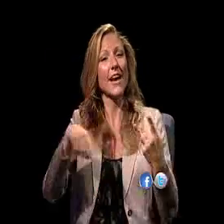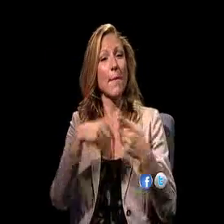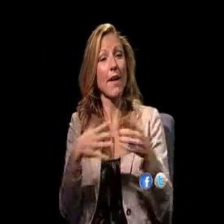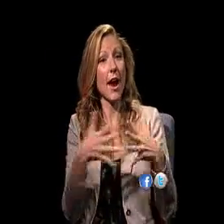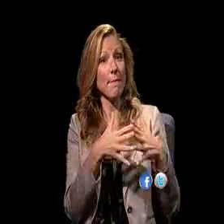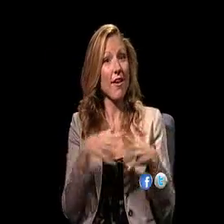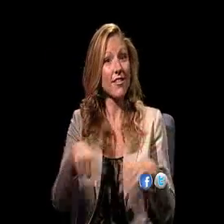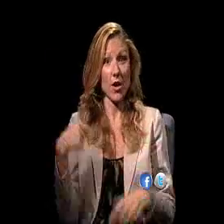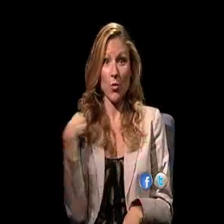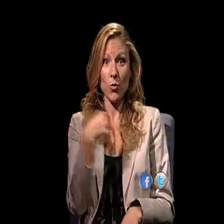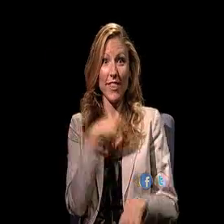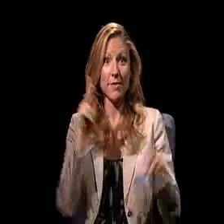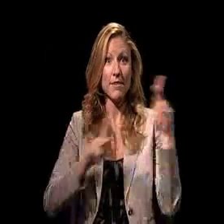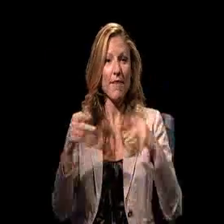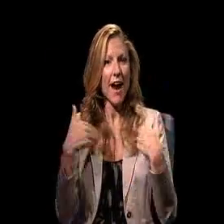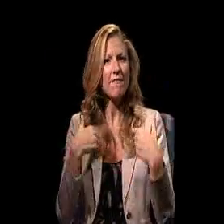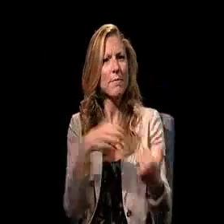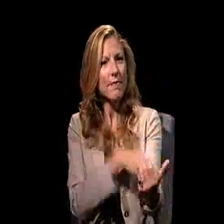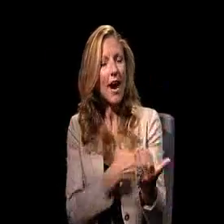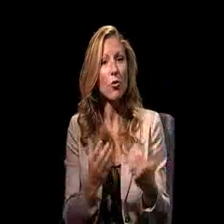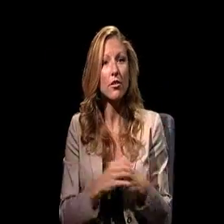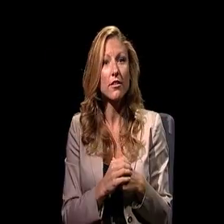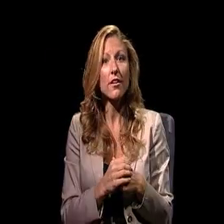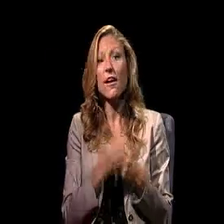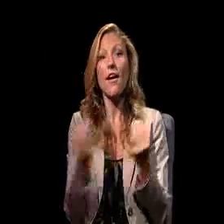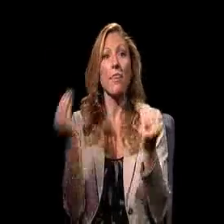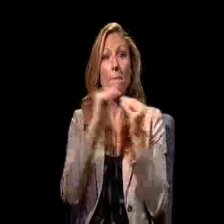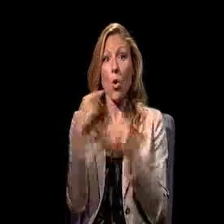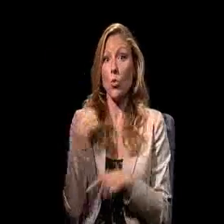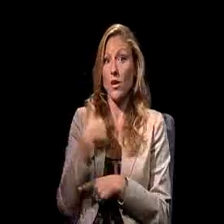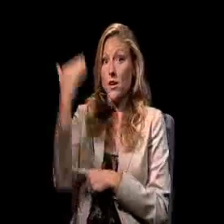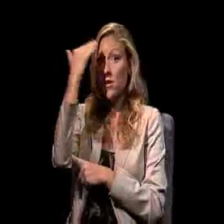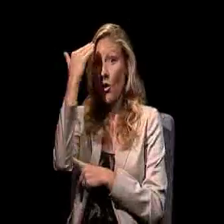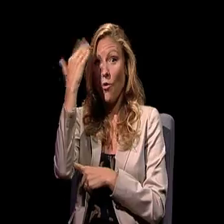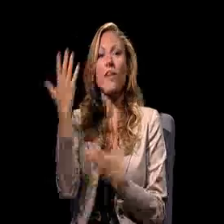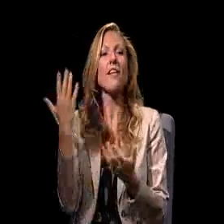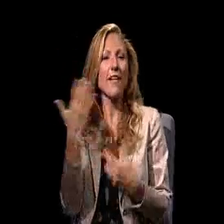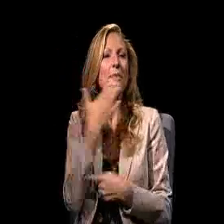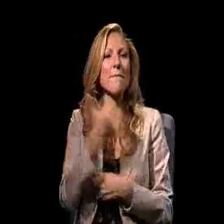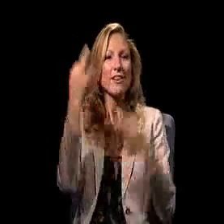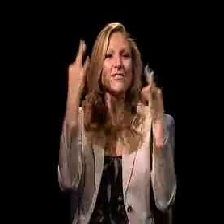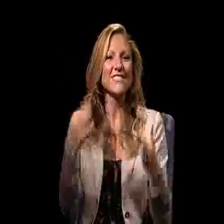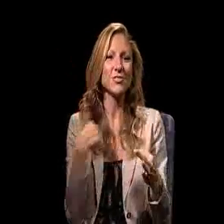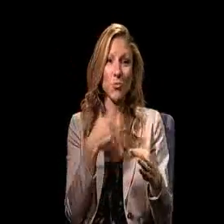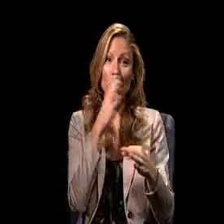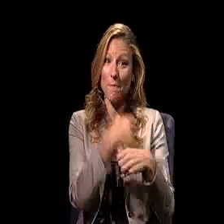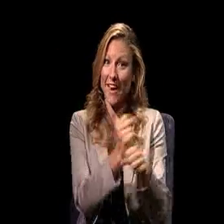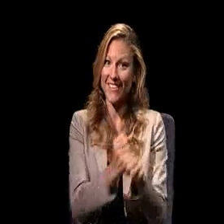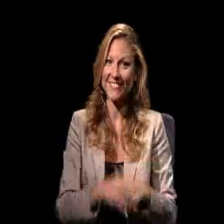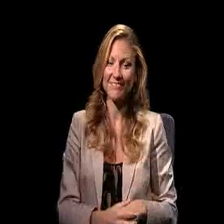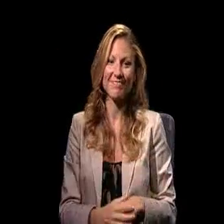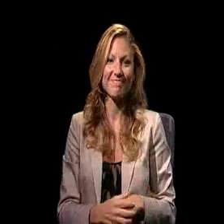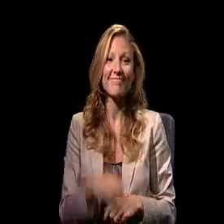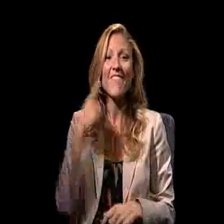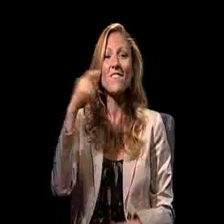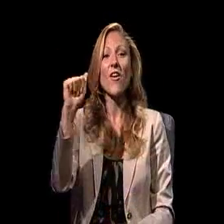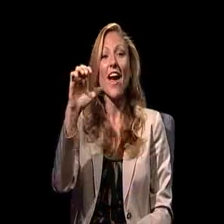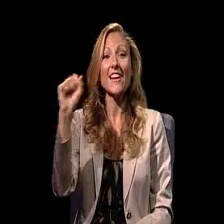One beautiful thing about America is that we, the people, have power. The more we know, the better decisions we make.